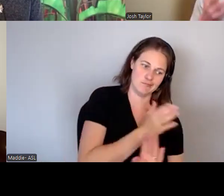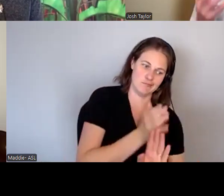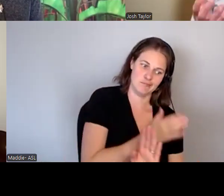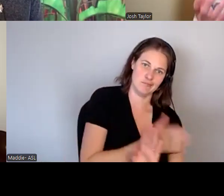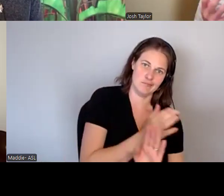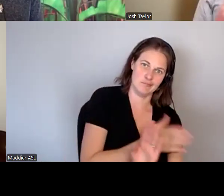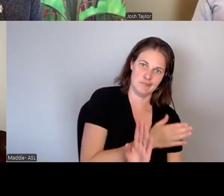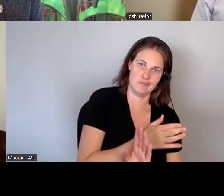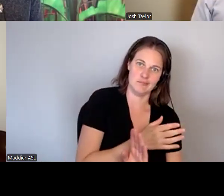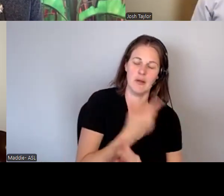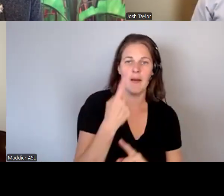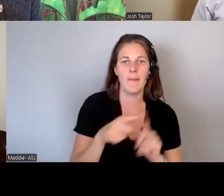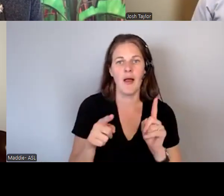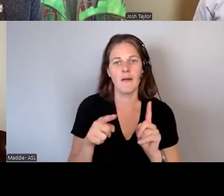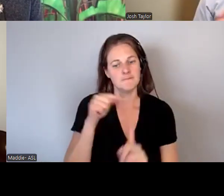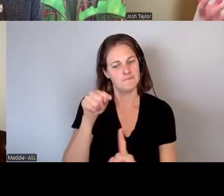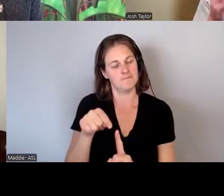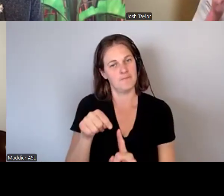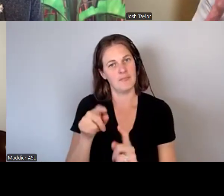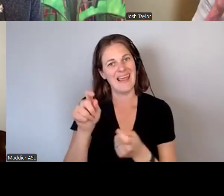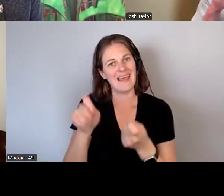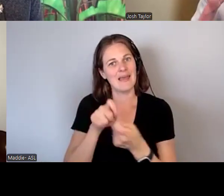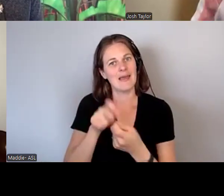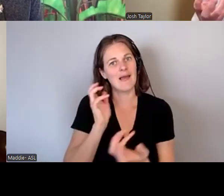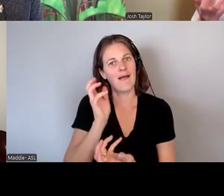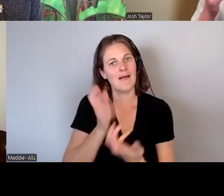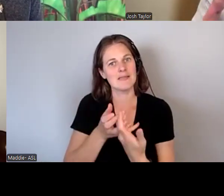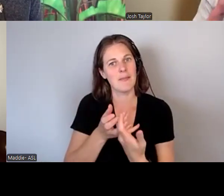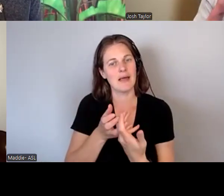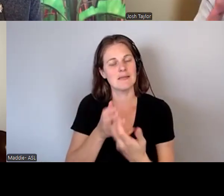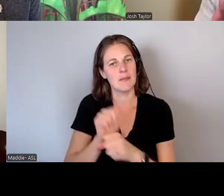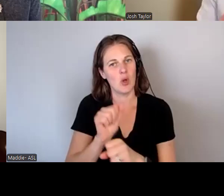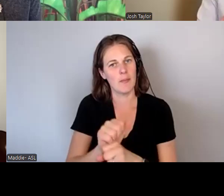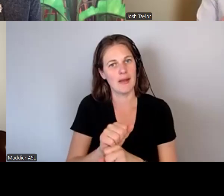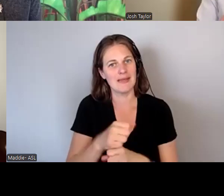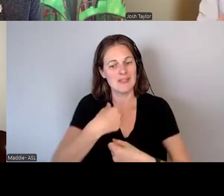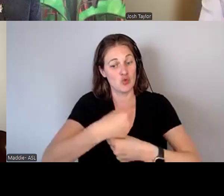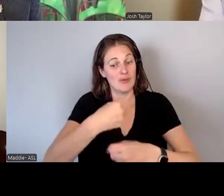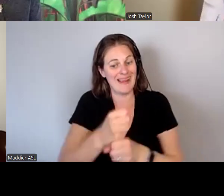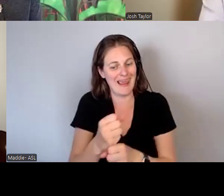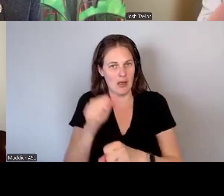But at its core, customized employment is really about this, you know, creating jobs where maybe there are pieces